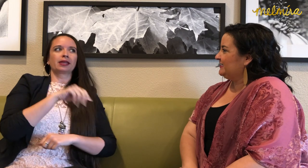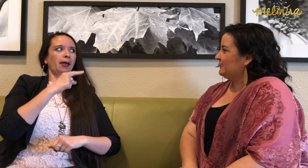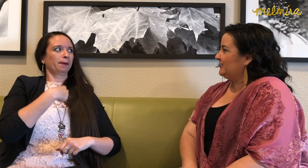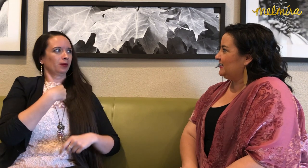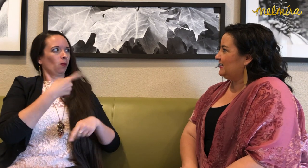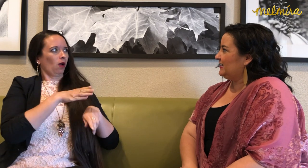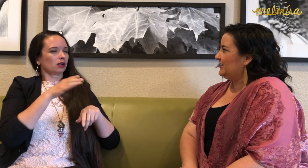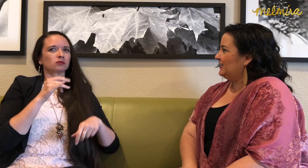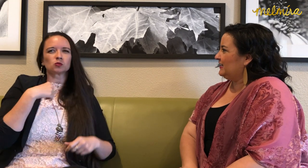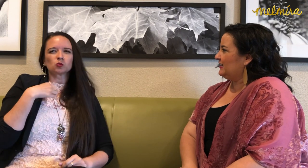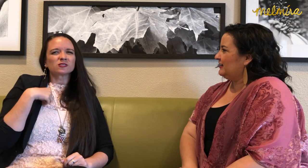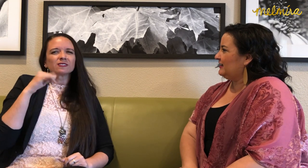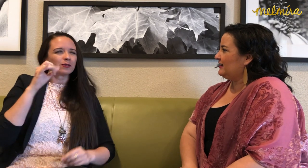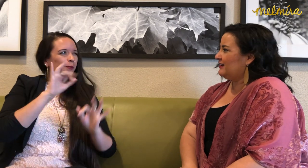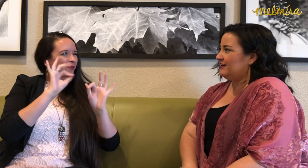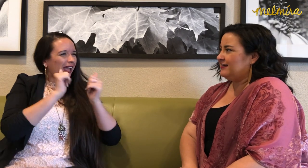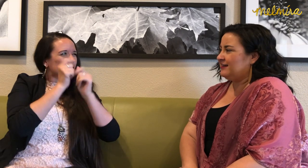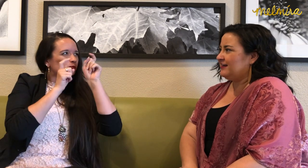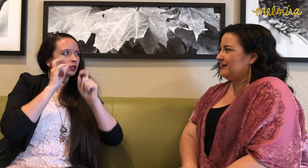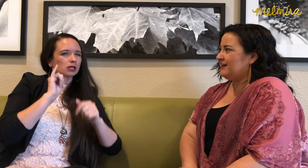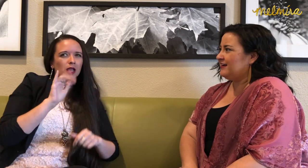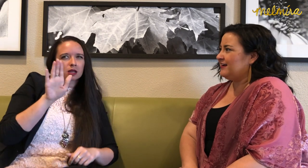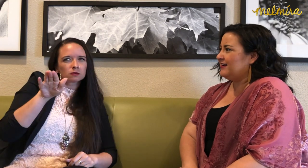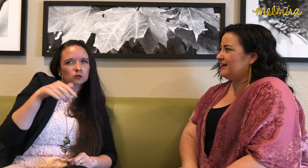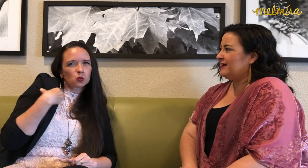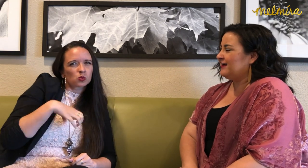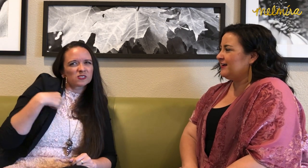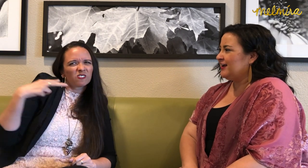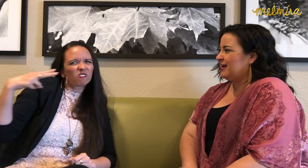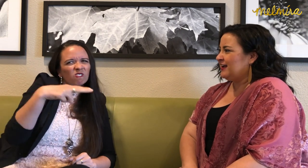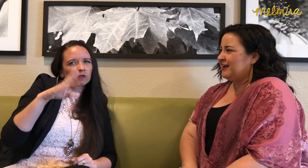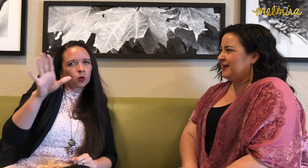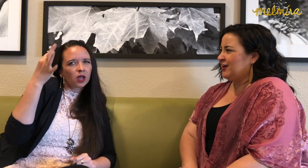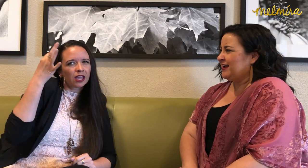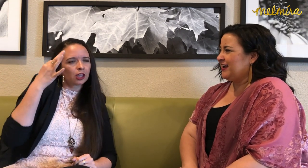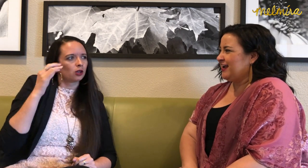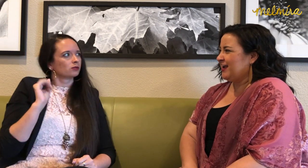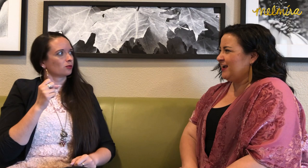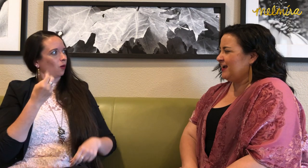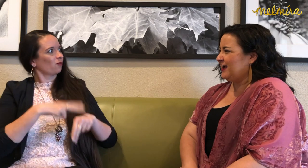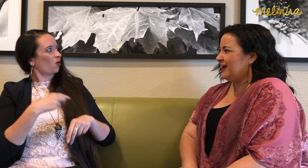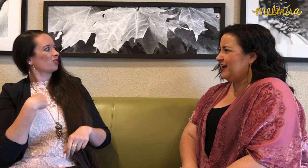snarky expression, like "I wish cut off your hair."